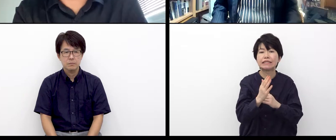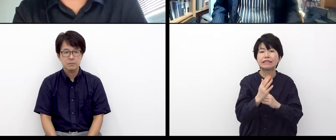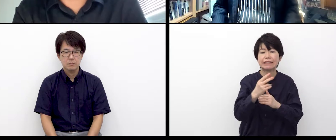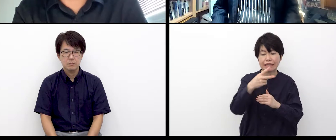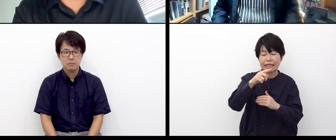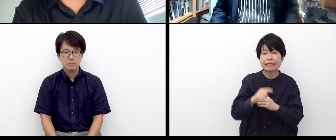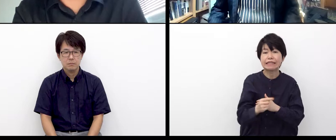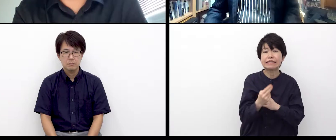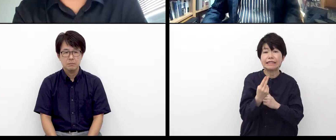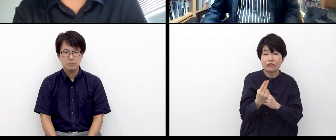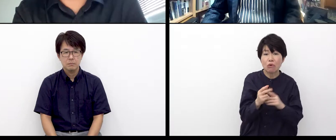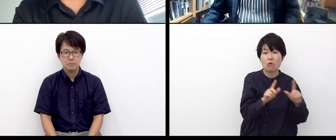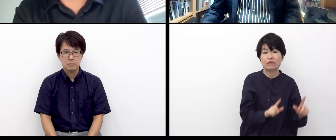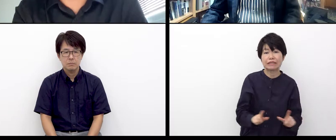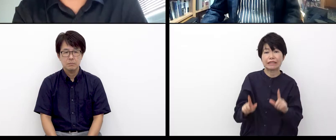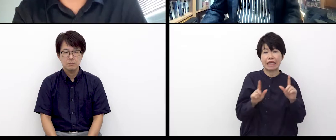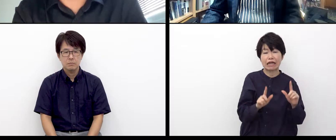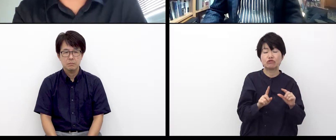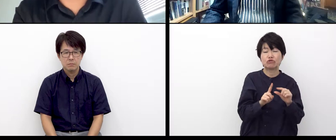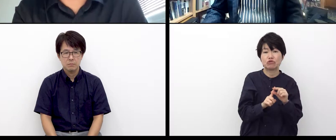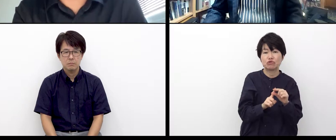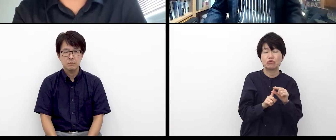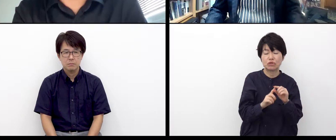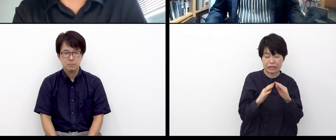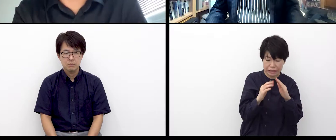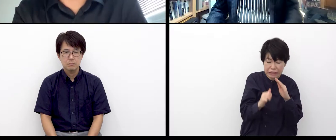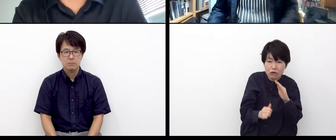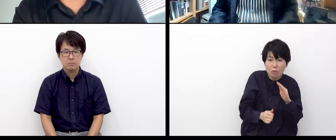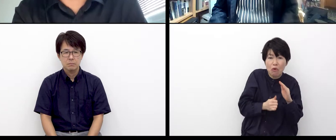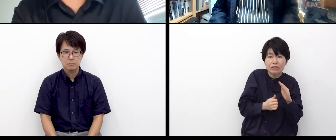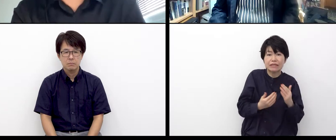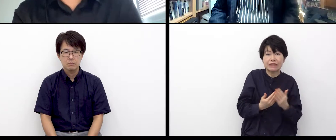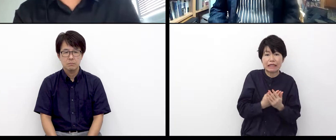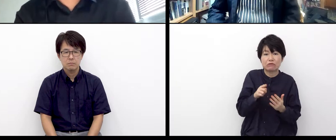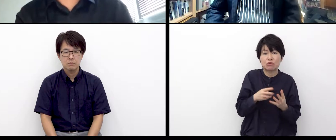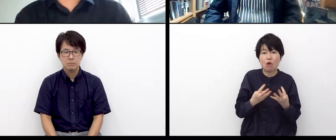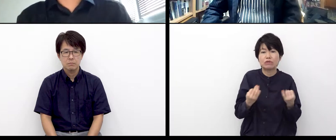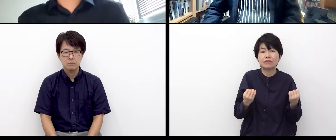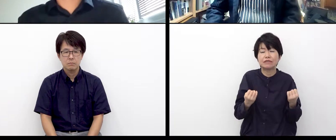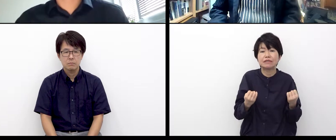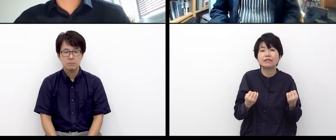gradually become “hikikomori”. Italy has the first family community for “hikikomori” in Europe.